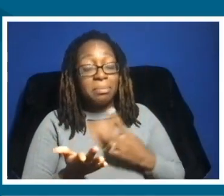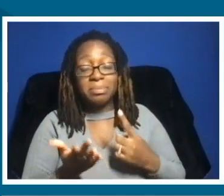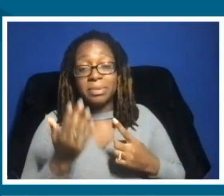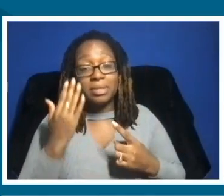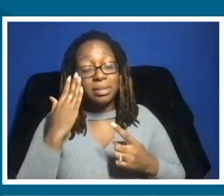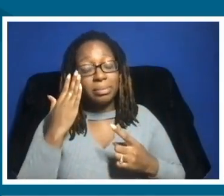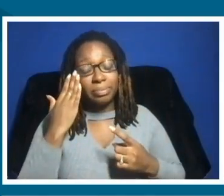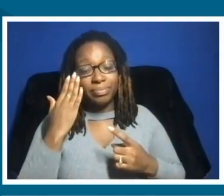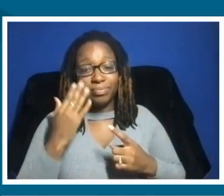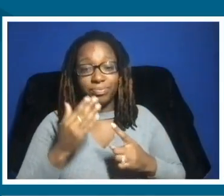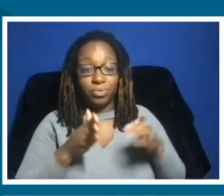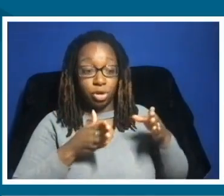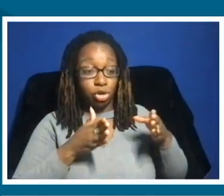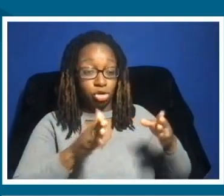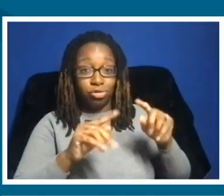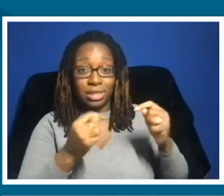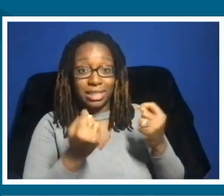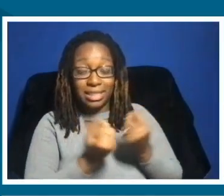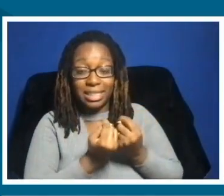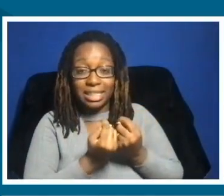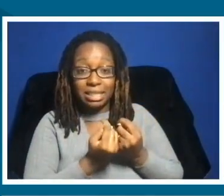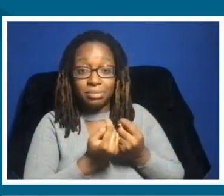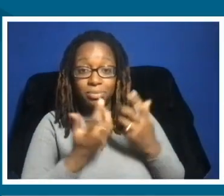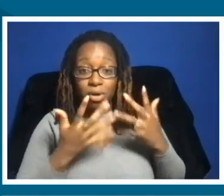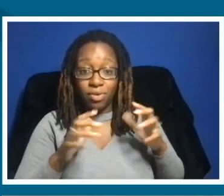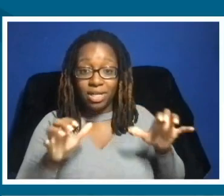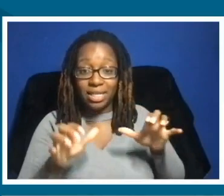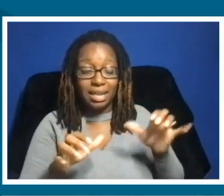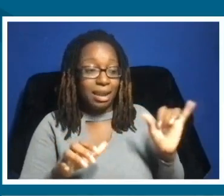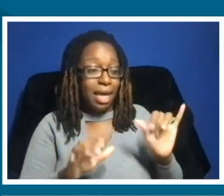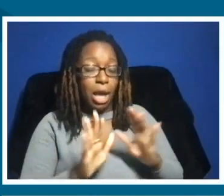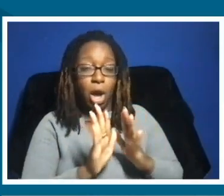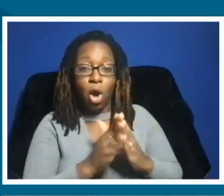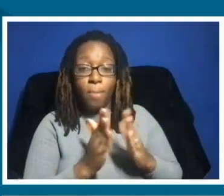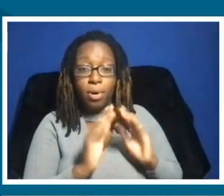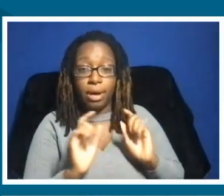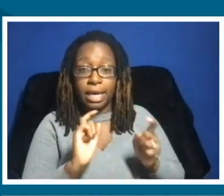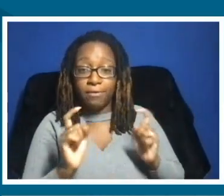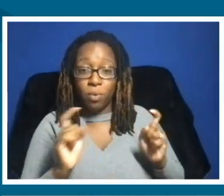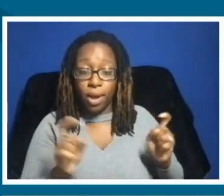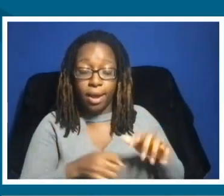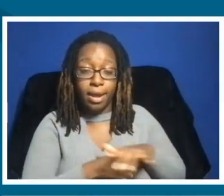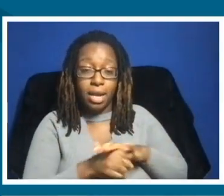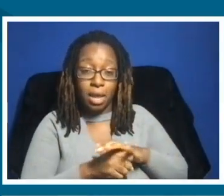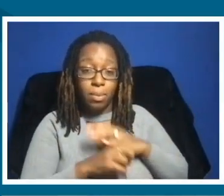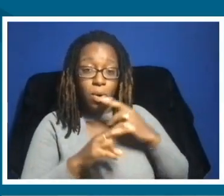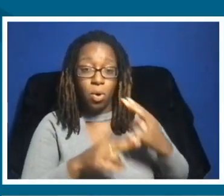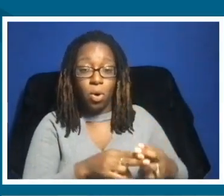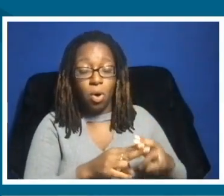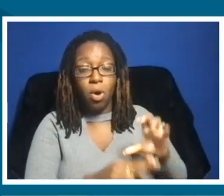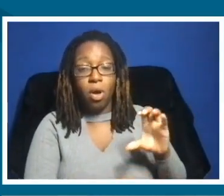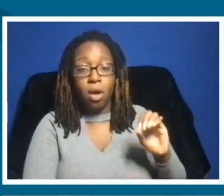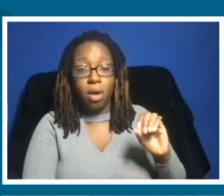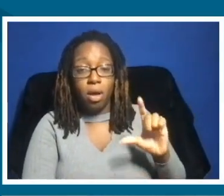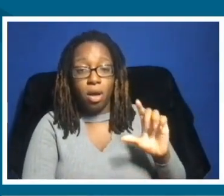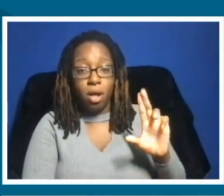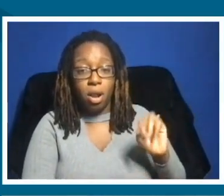street team has done a book a book giveaway in a neighborhood of dc that's called columbia heights i don't know